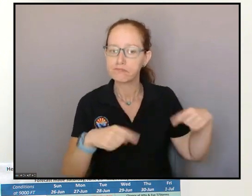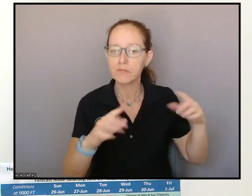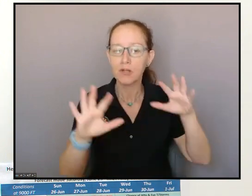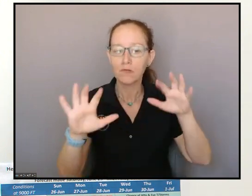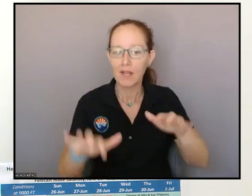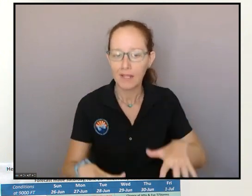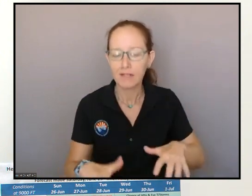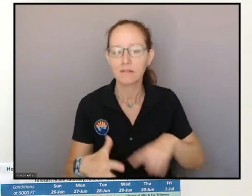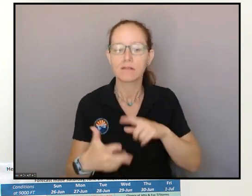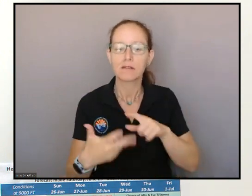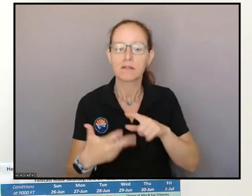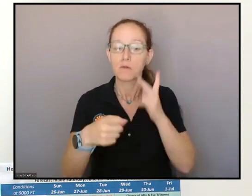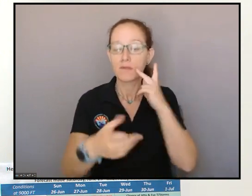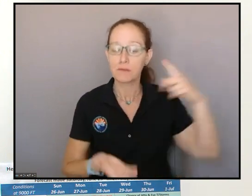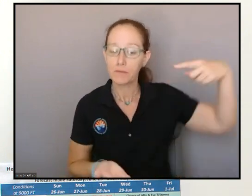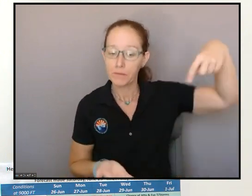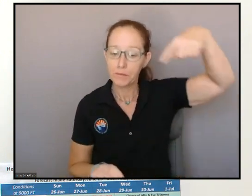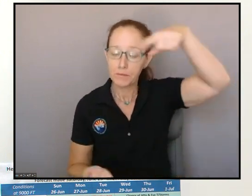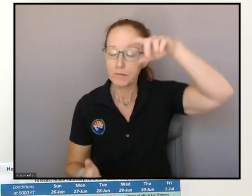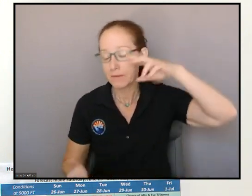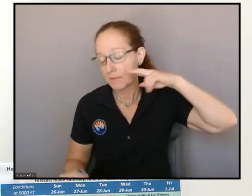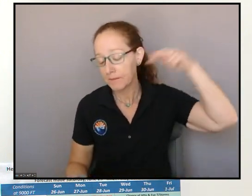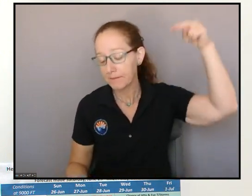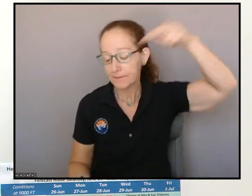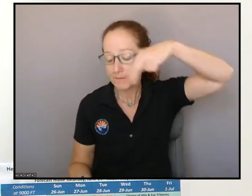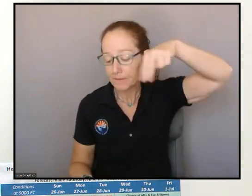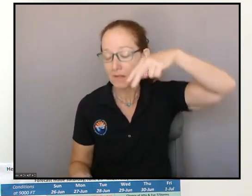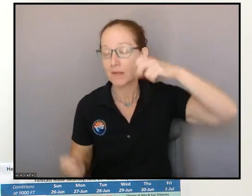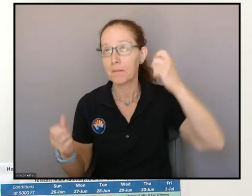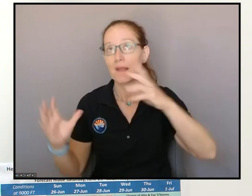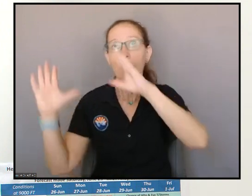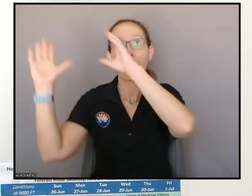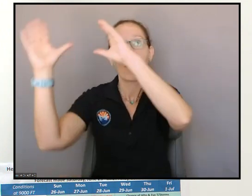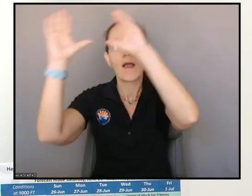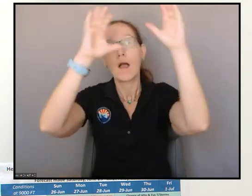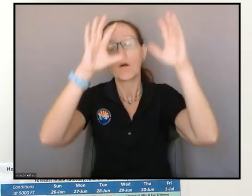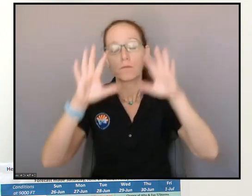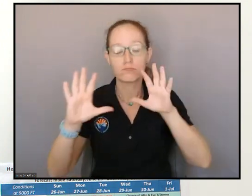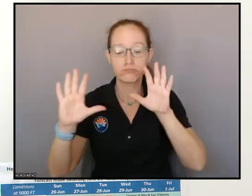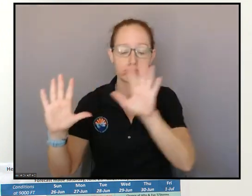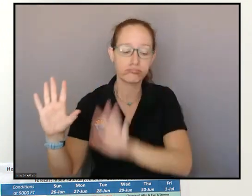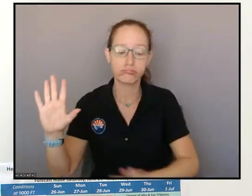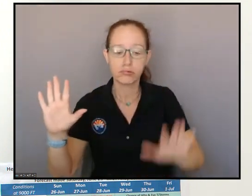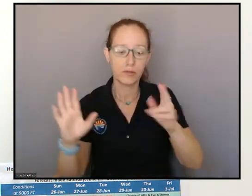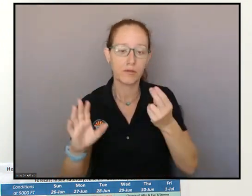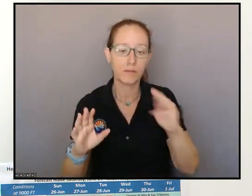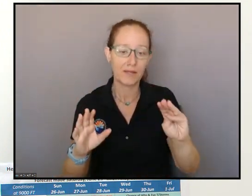New Mexico today. Um expecting to see these clouds stick around most of the afternoon. Uh probably again into